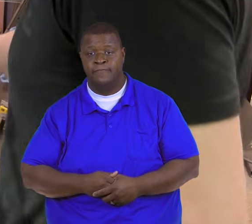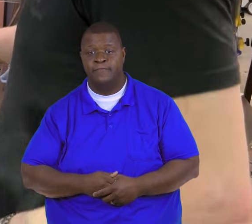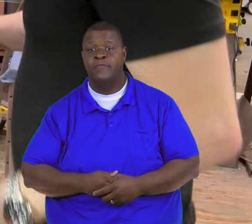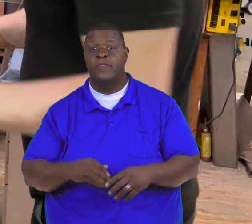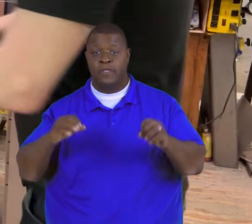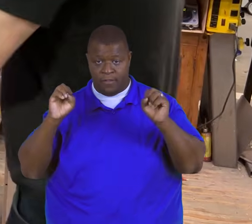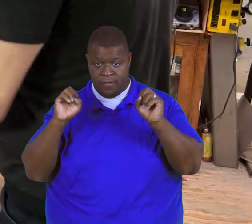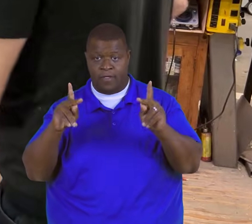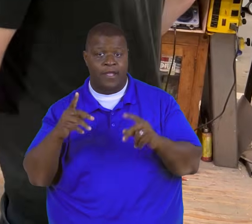that I want to do here.